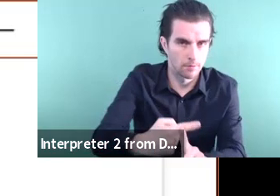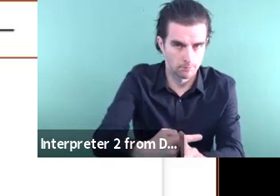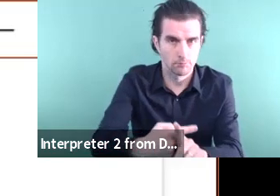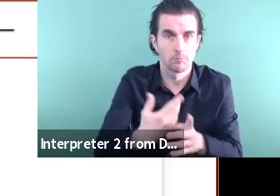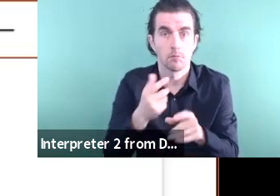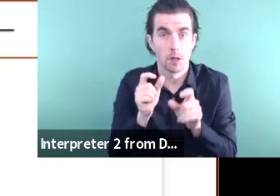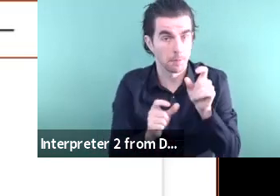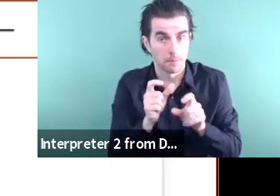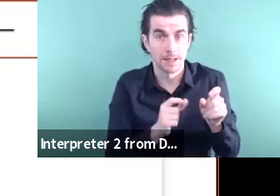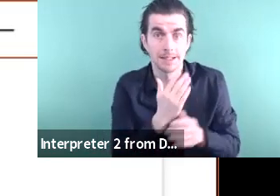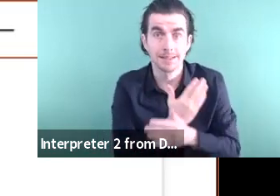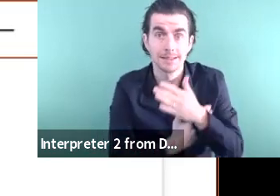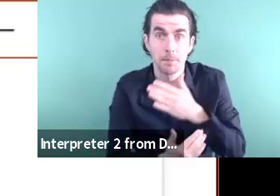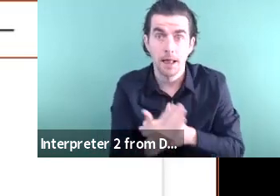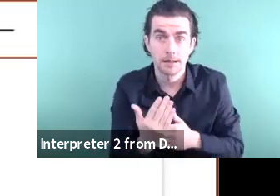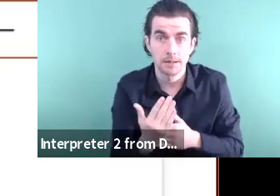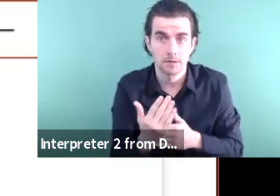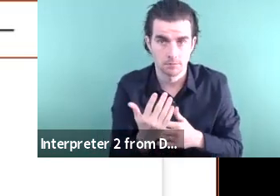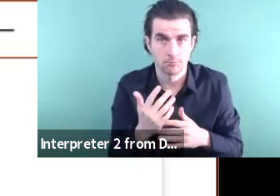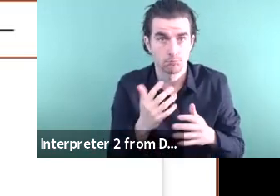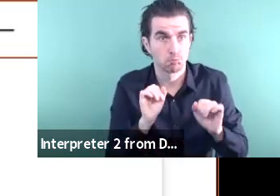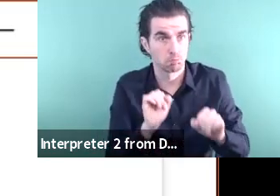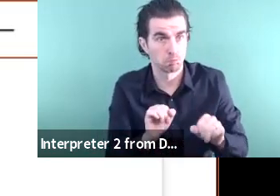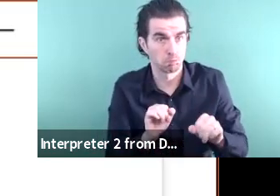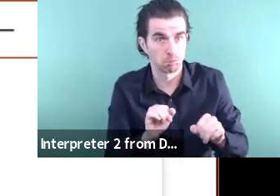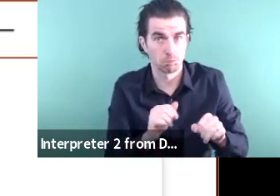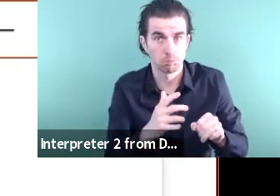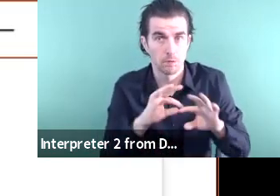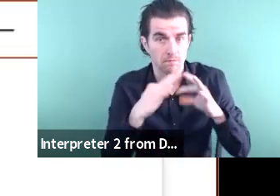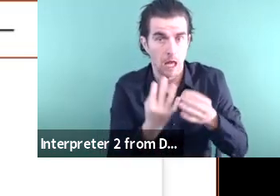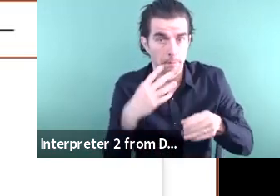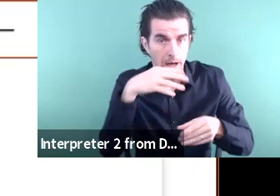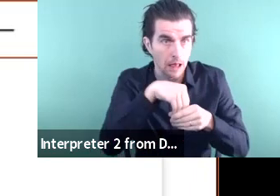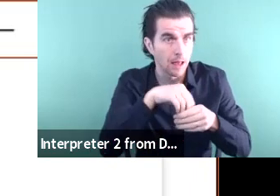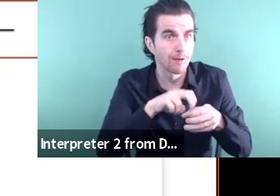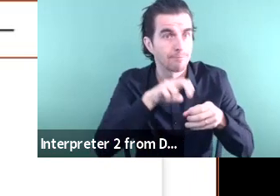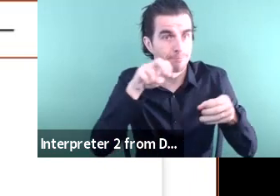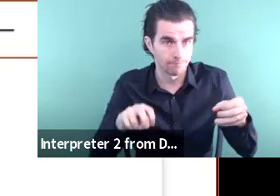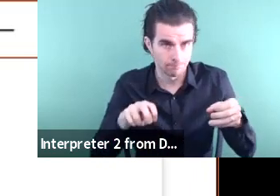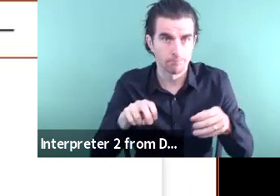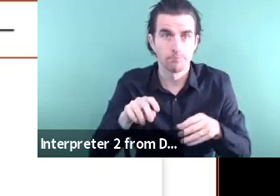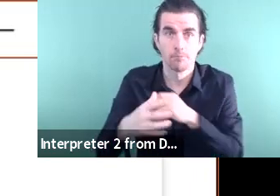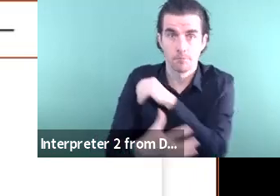their extra costs whether they live at home, they are working because we acknowledge that actually